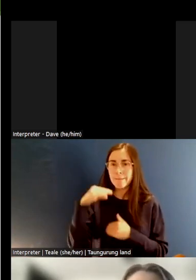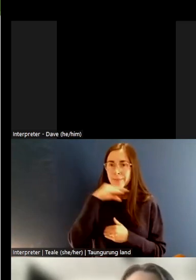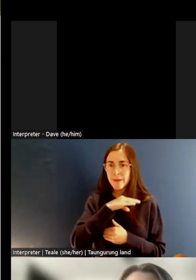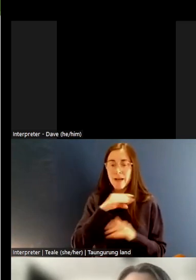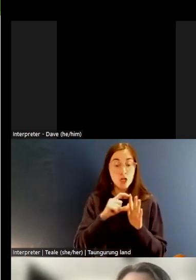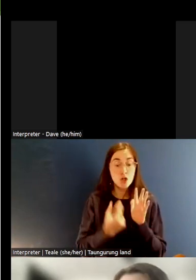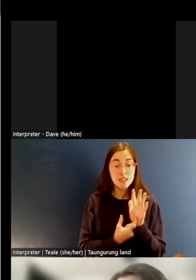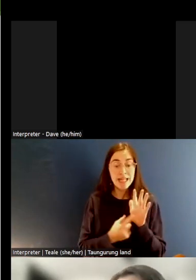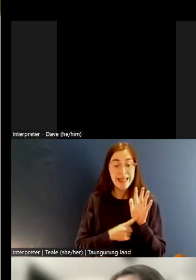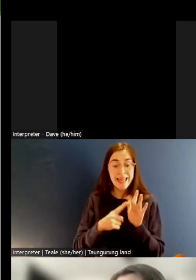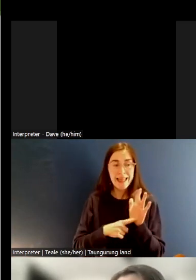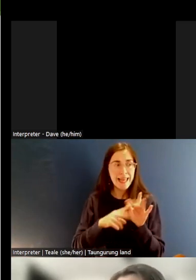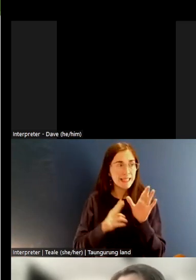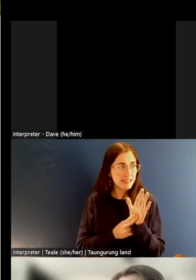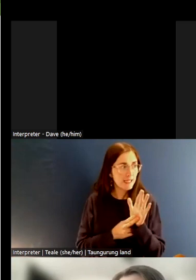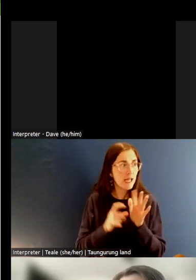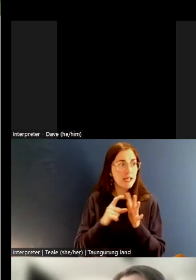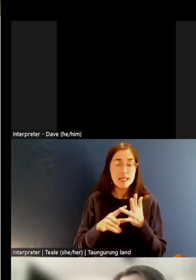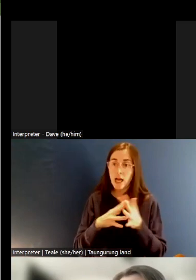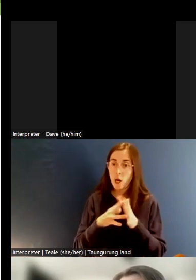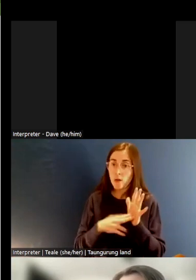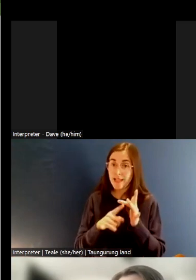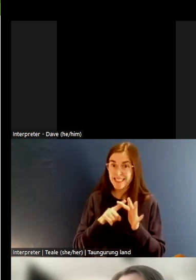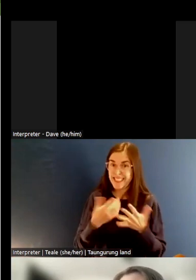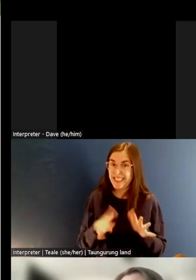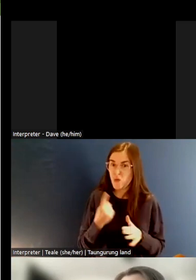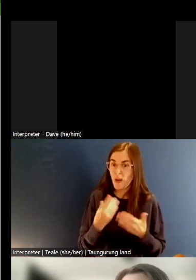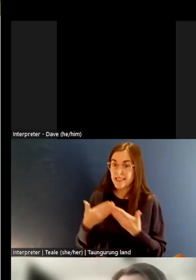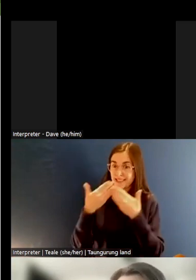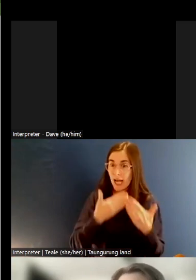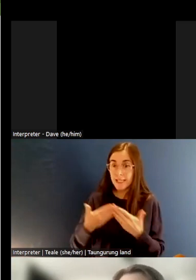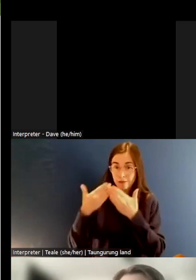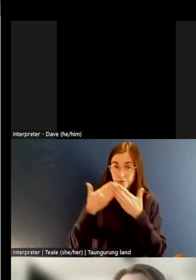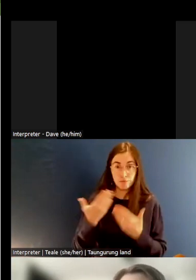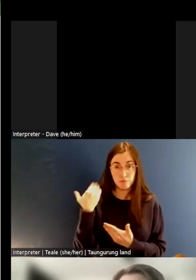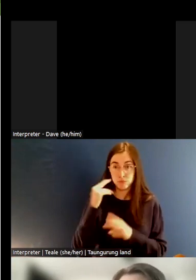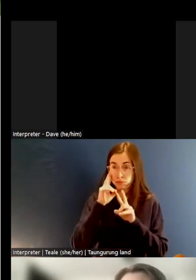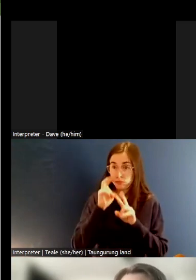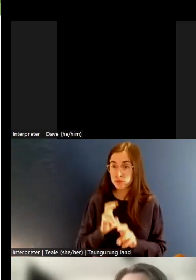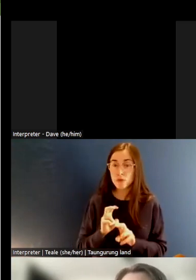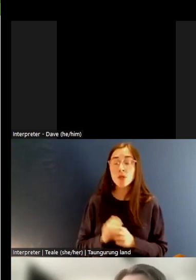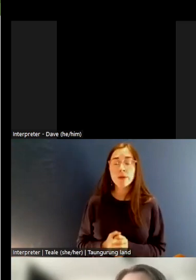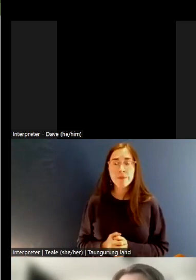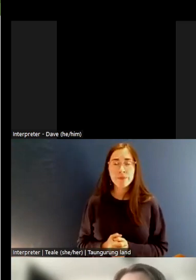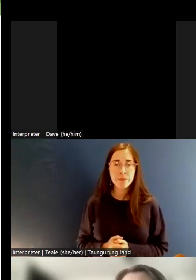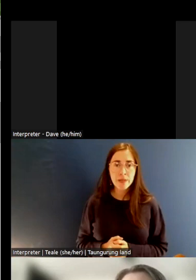And I'm just gonna briefly report the results of her study. And she's on the back of that,